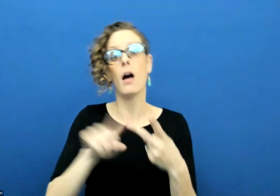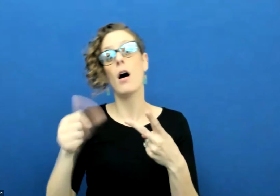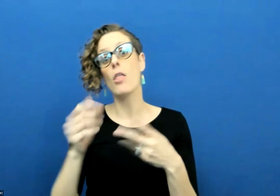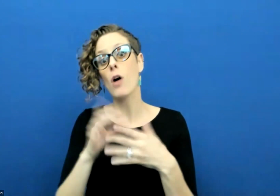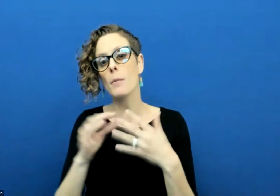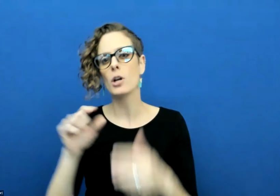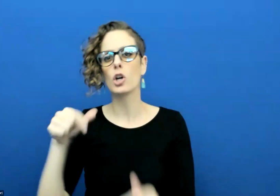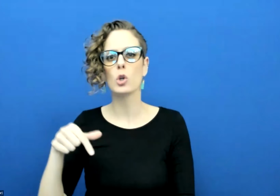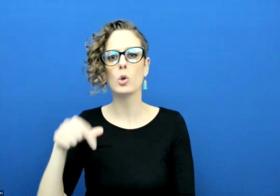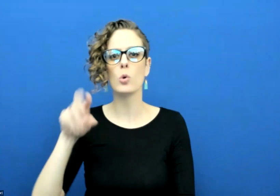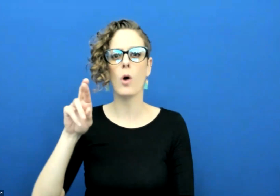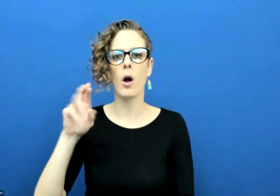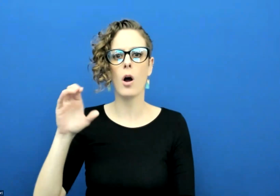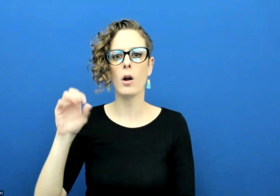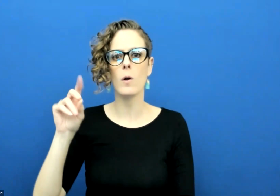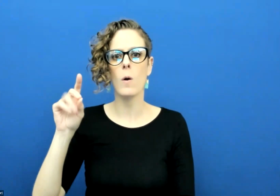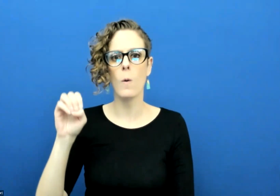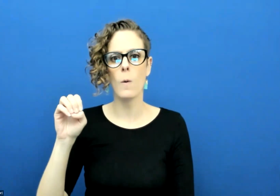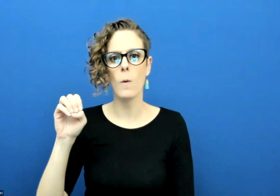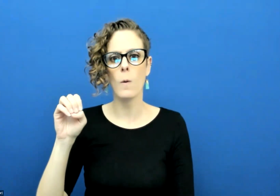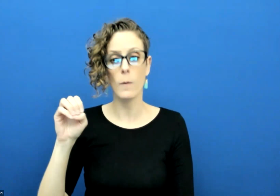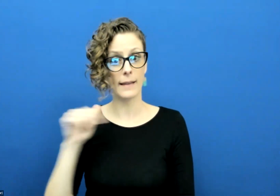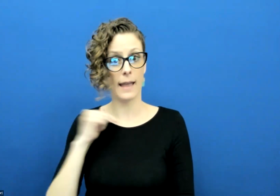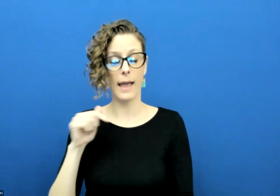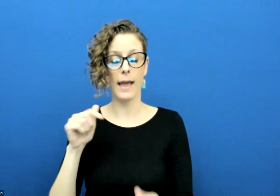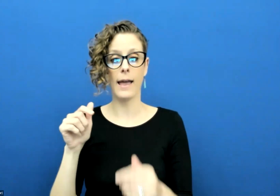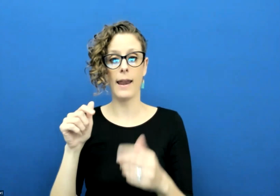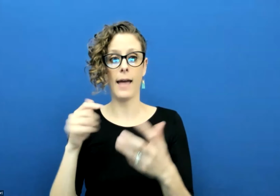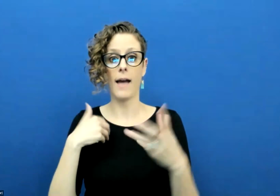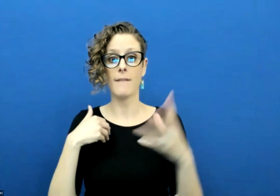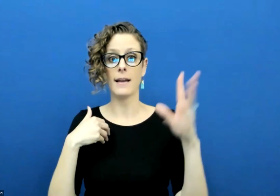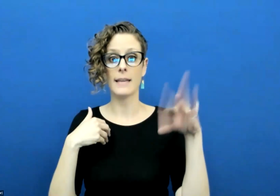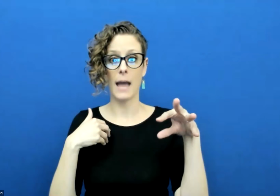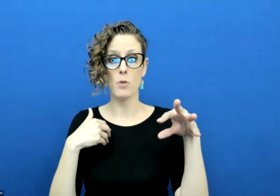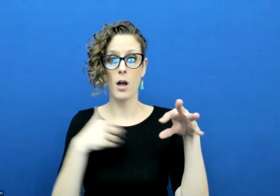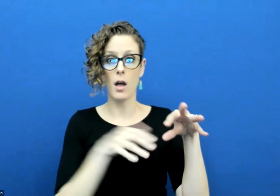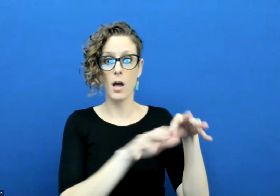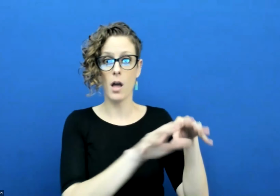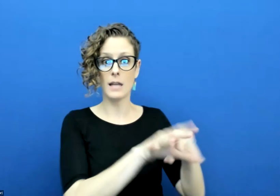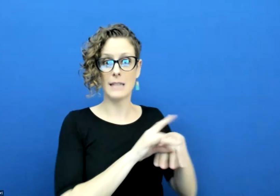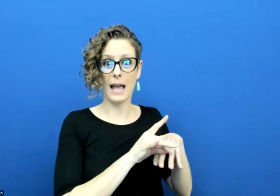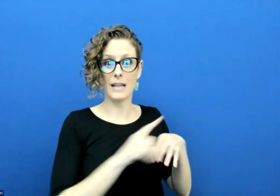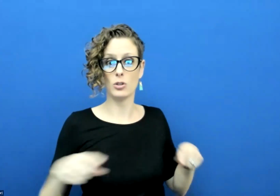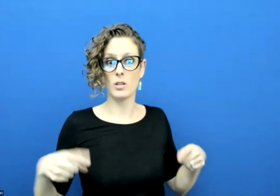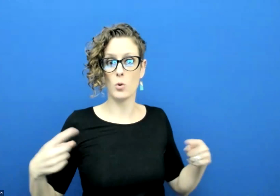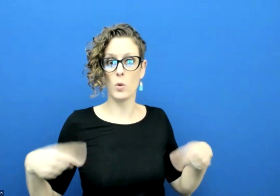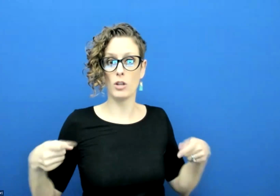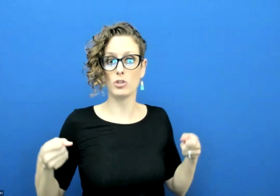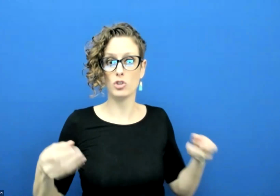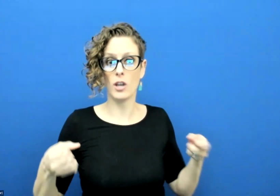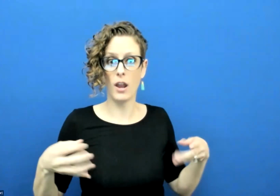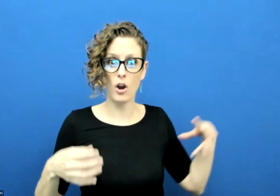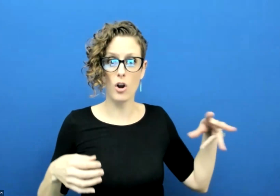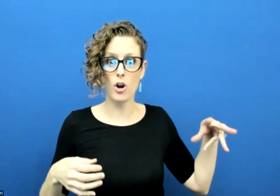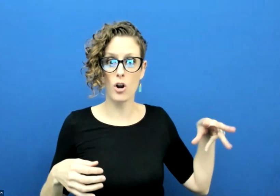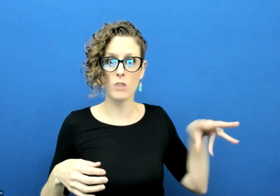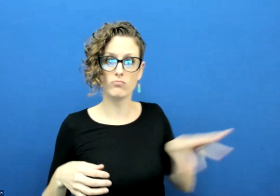can attach a camera to somebody's wheelchair and as soon as they get in range of a QR code